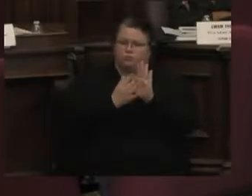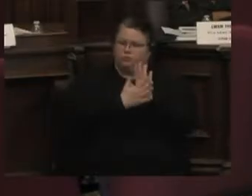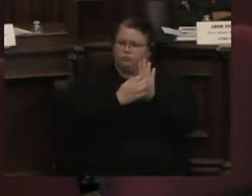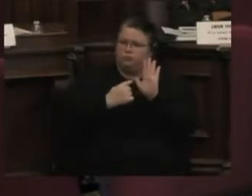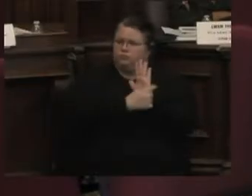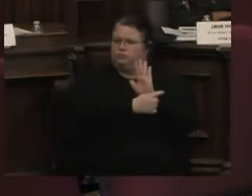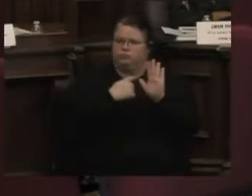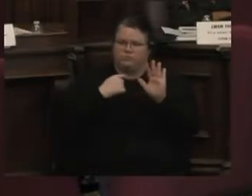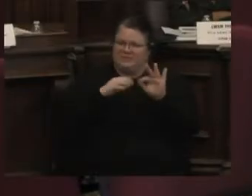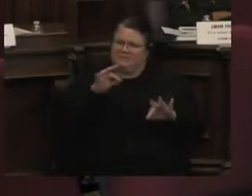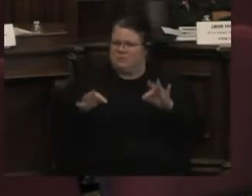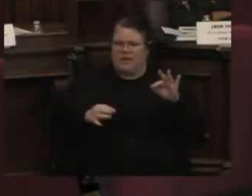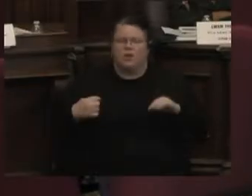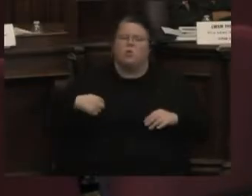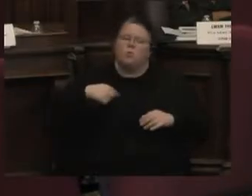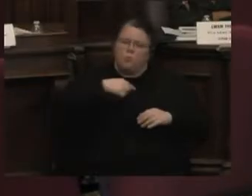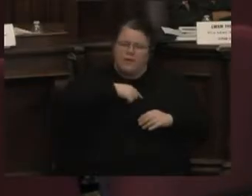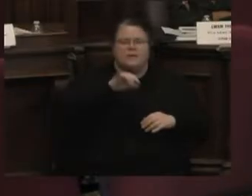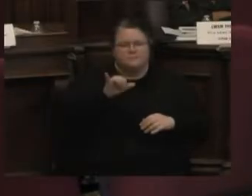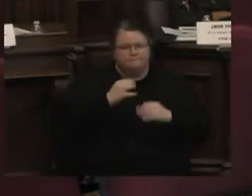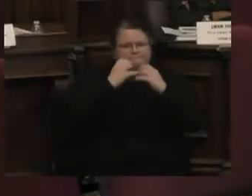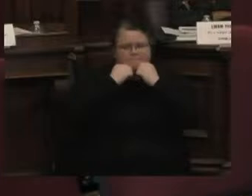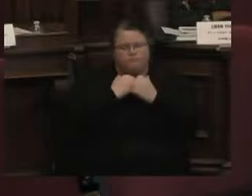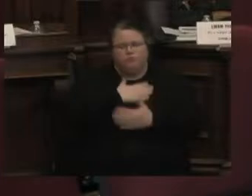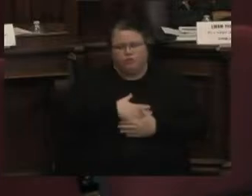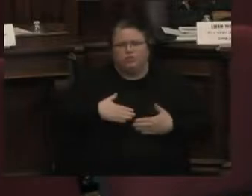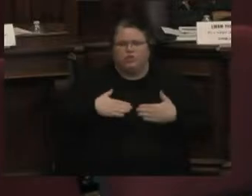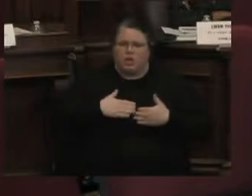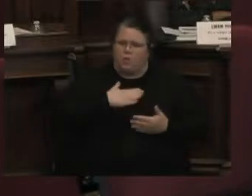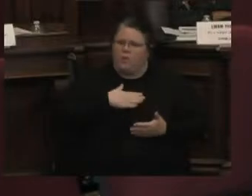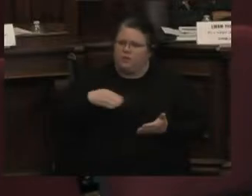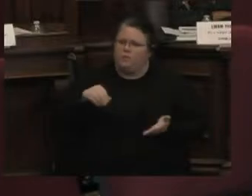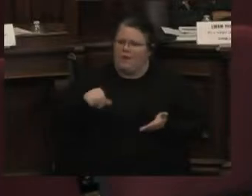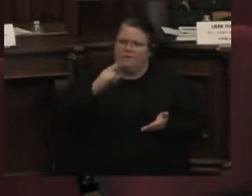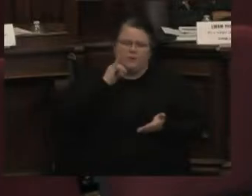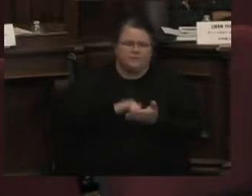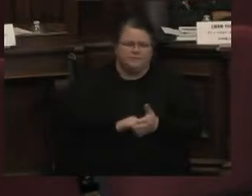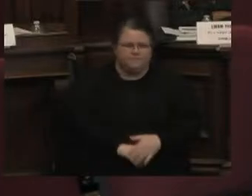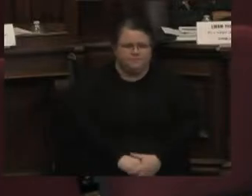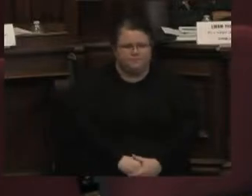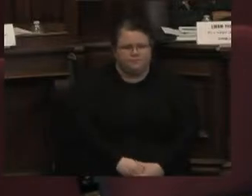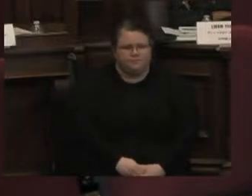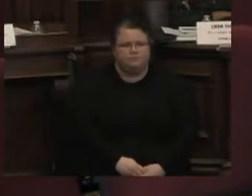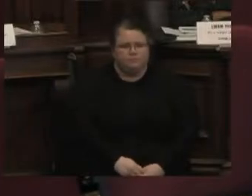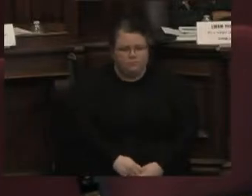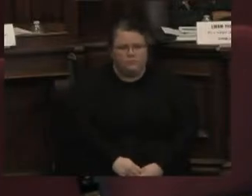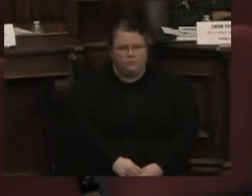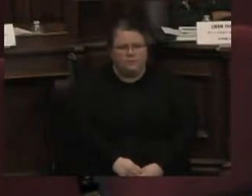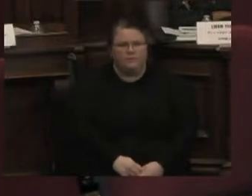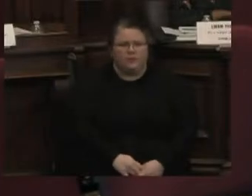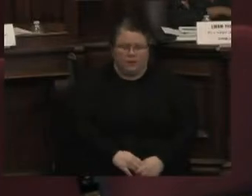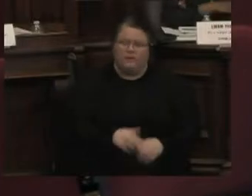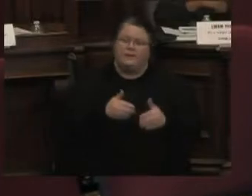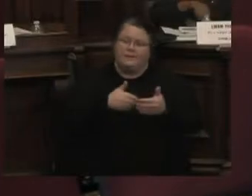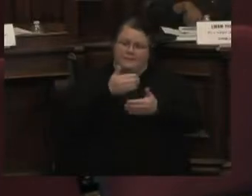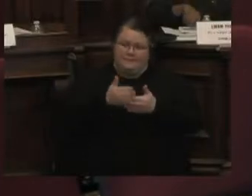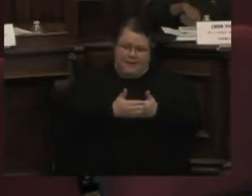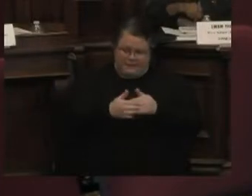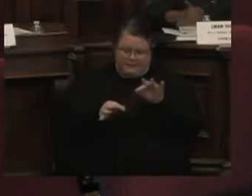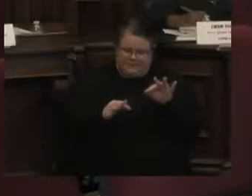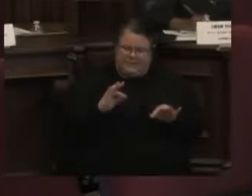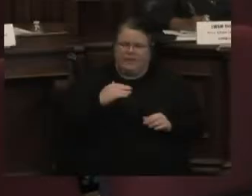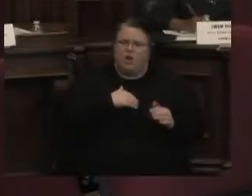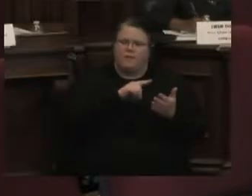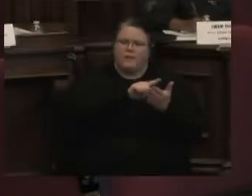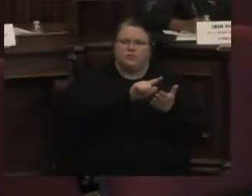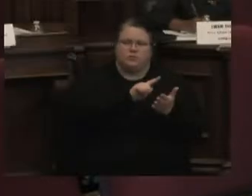made, and we want to note that